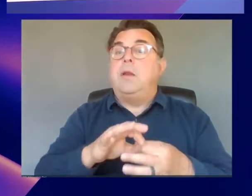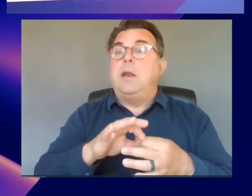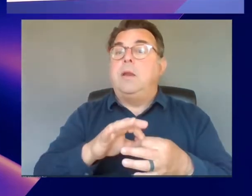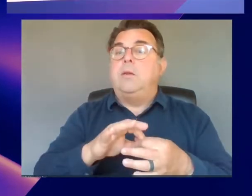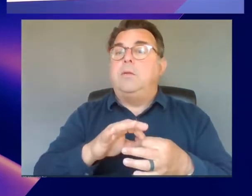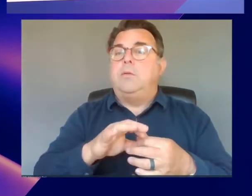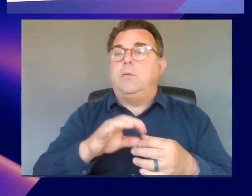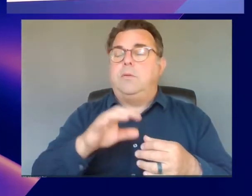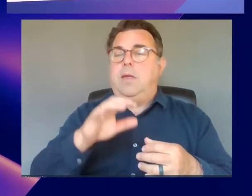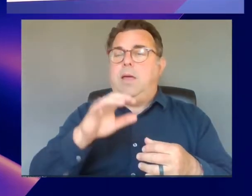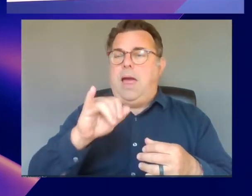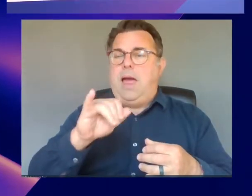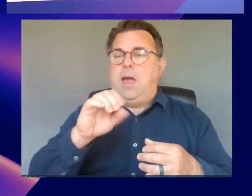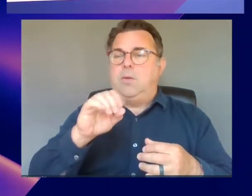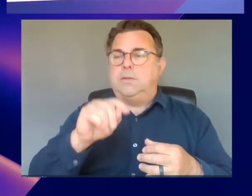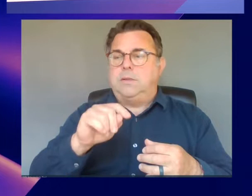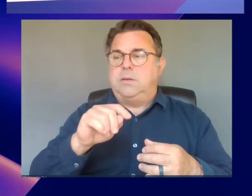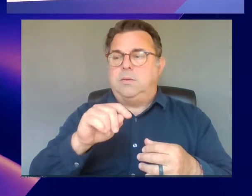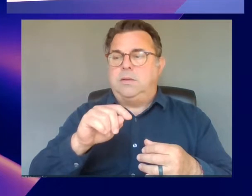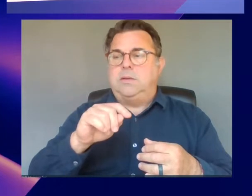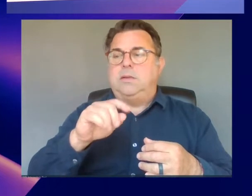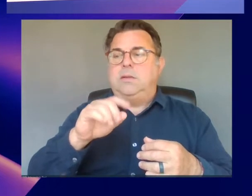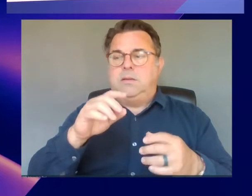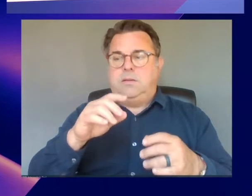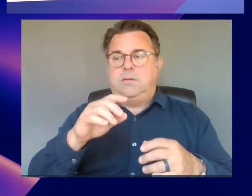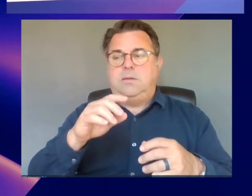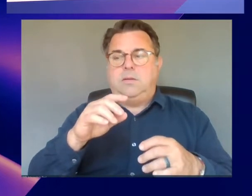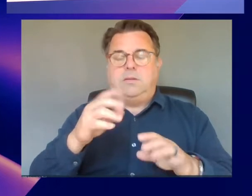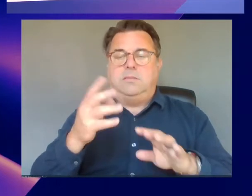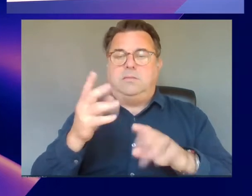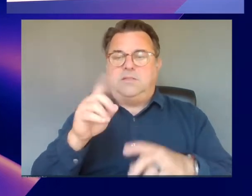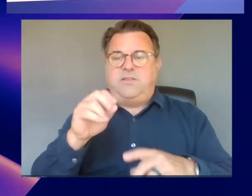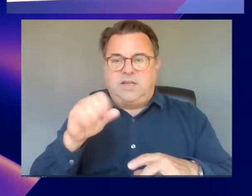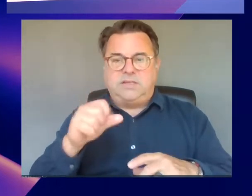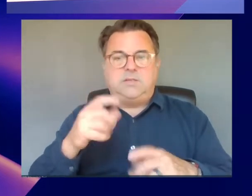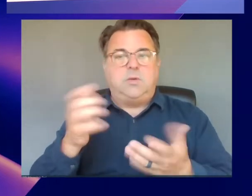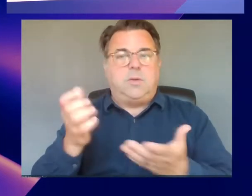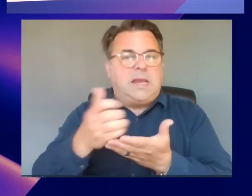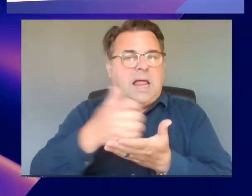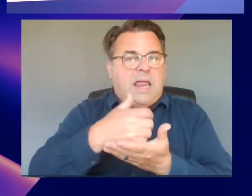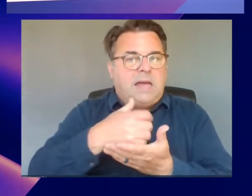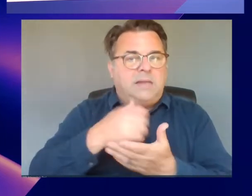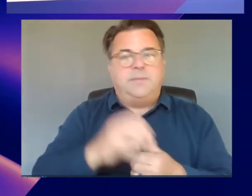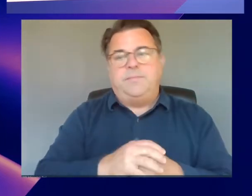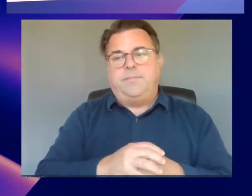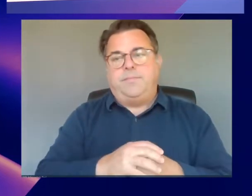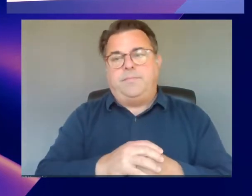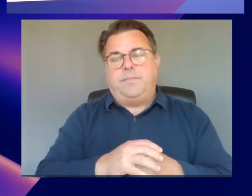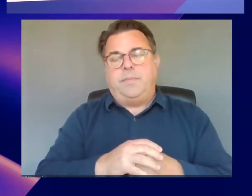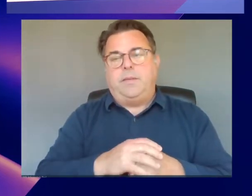You can use the AWS IoT Core to collect the data, and Kinesis isn't, it can work with Kinesis Data Streams,